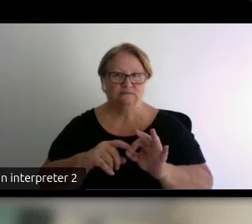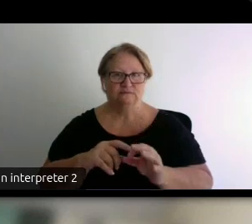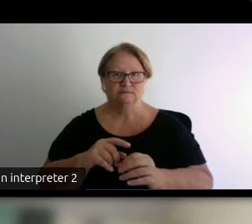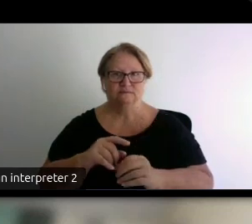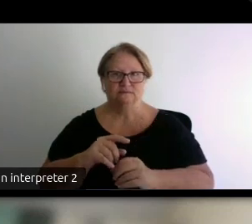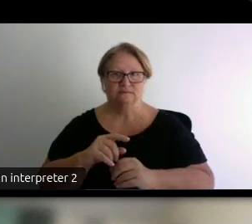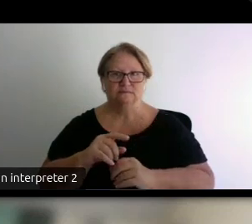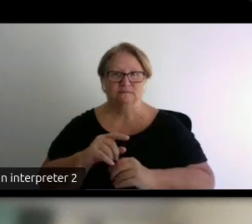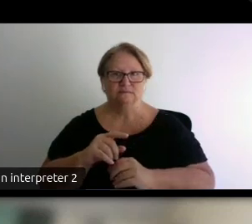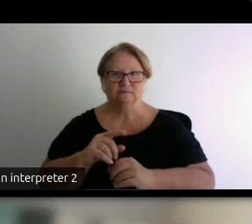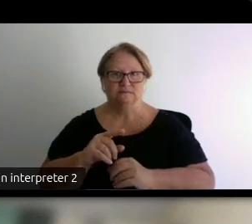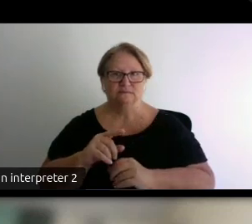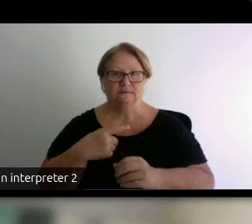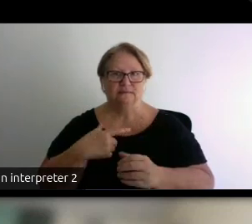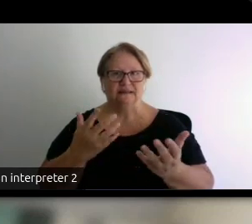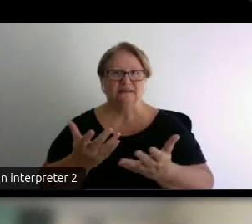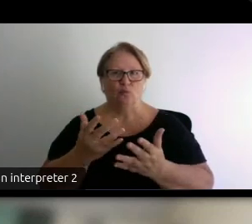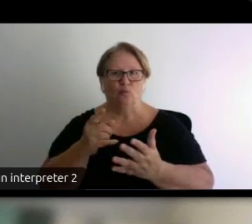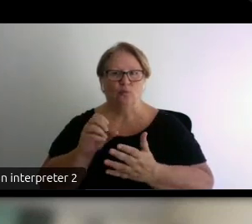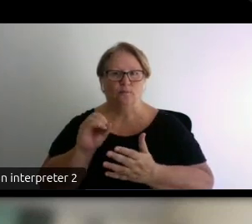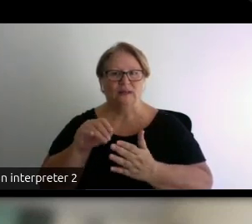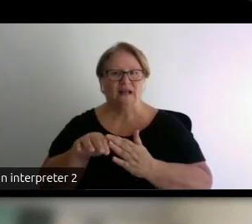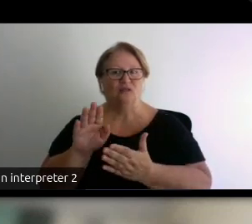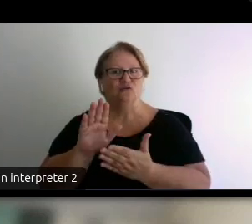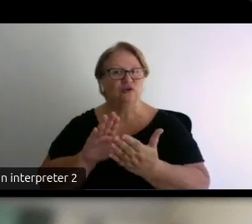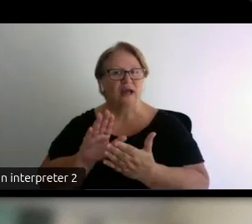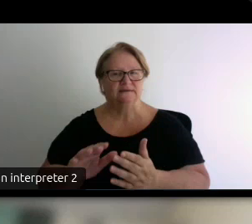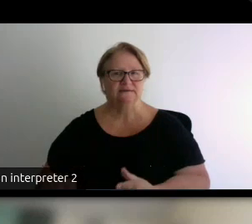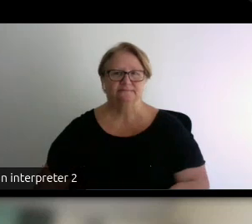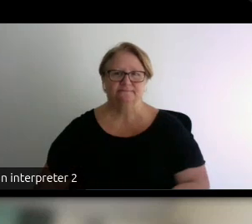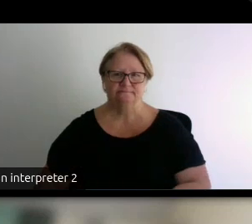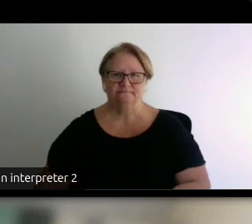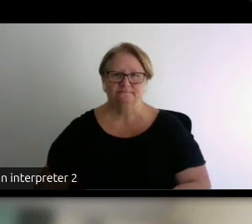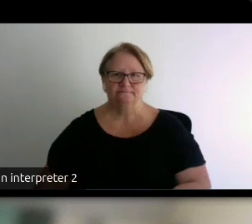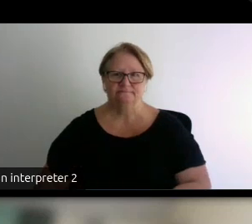I would encourage you to pop it into the chat box. Um however, if you can only access the